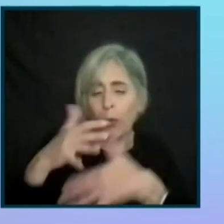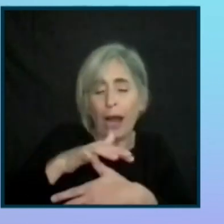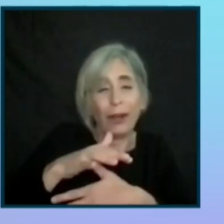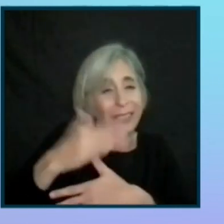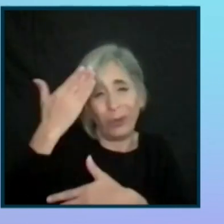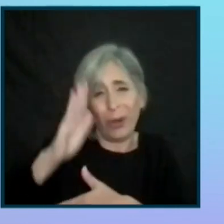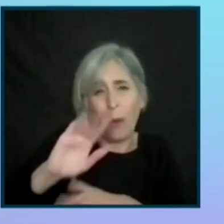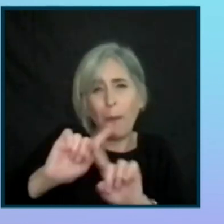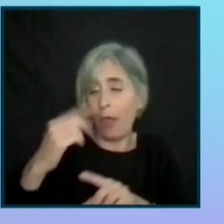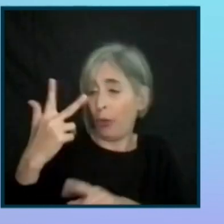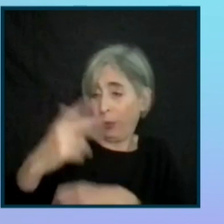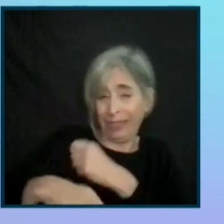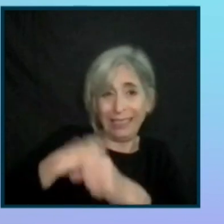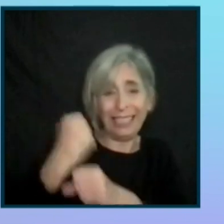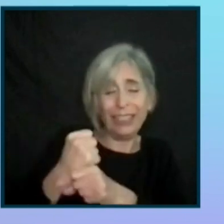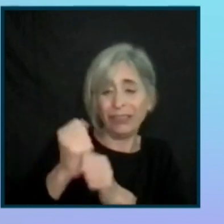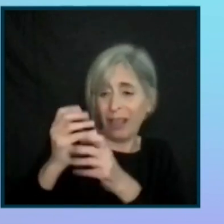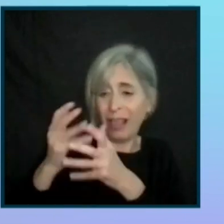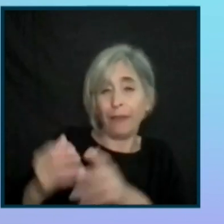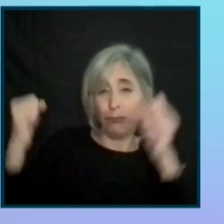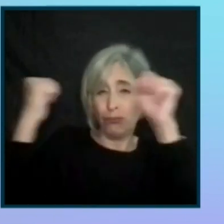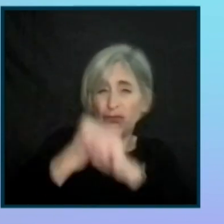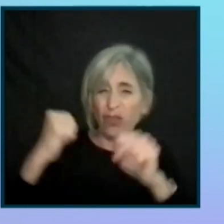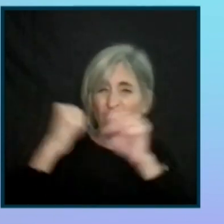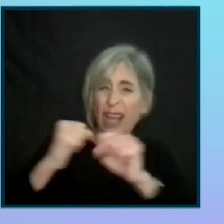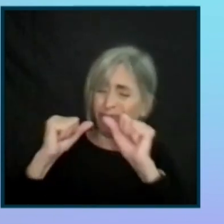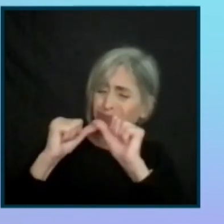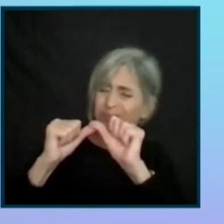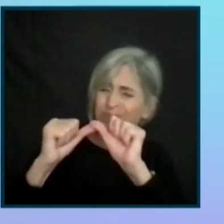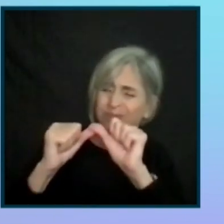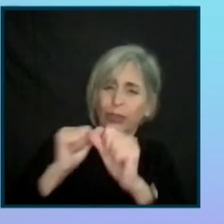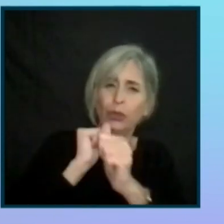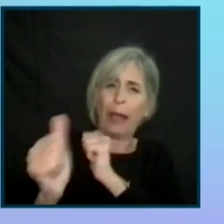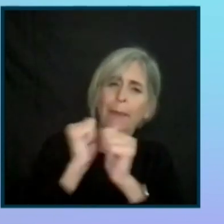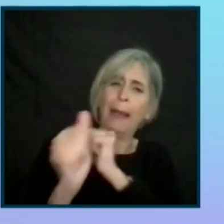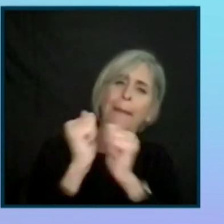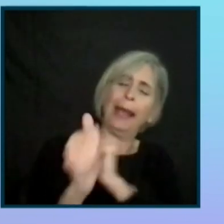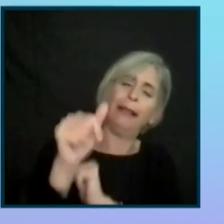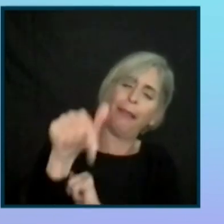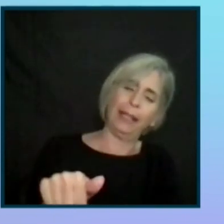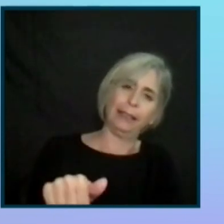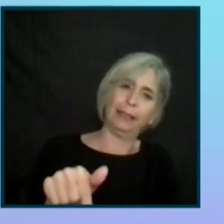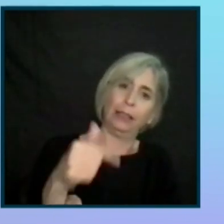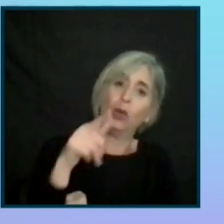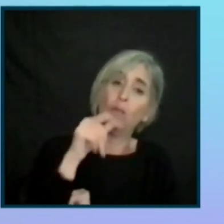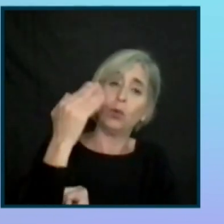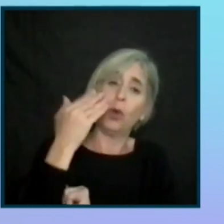So we've got three years to fight like the devil to get this passed. And then who knows what comes after, let's do it,